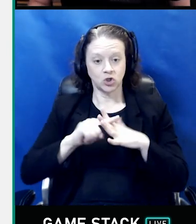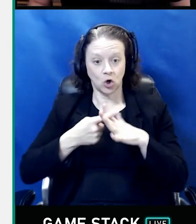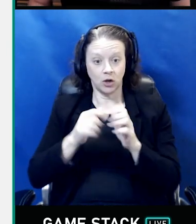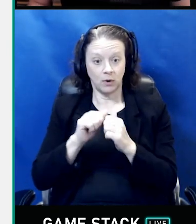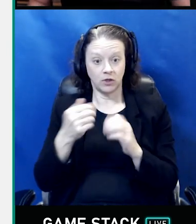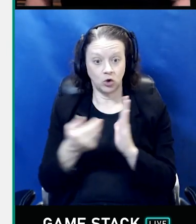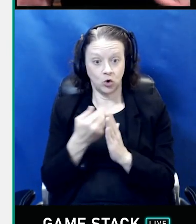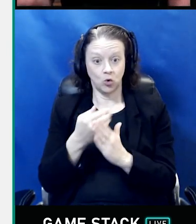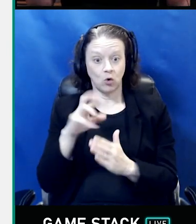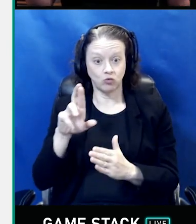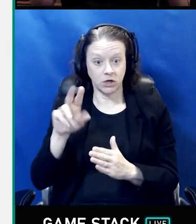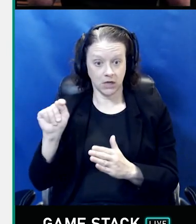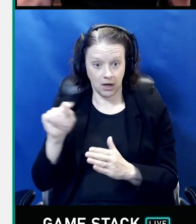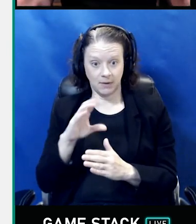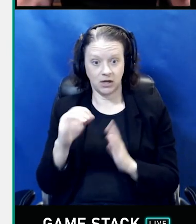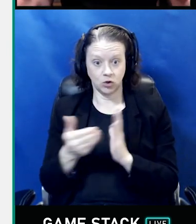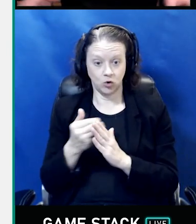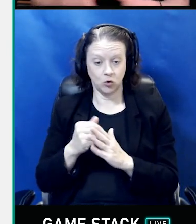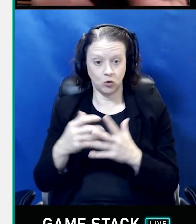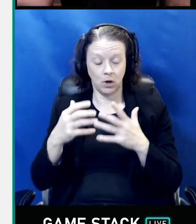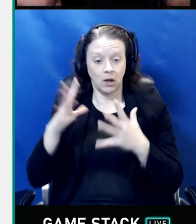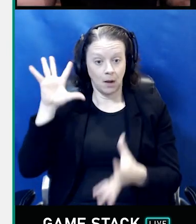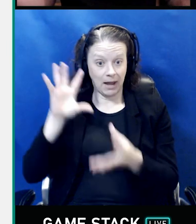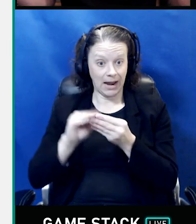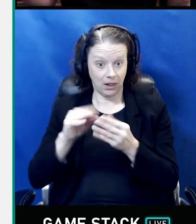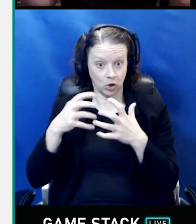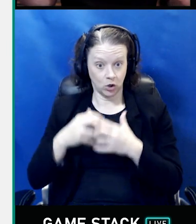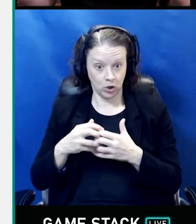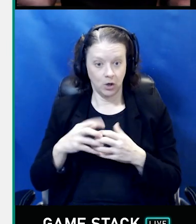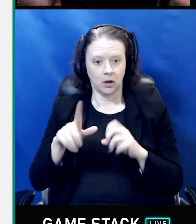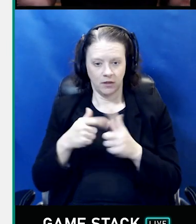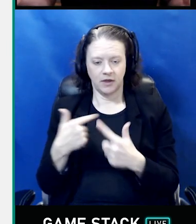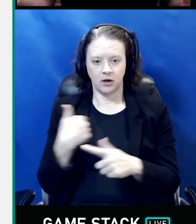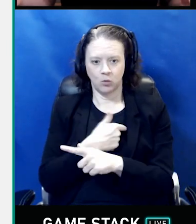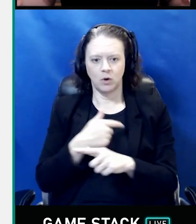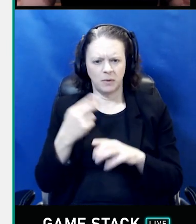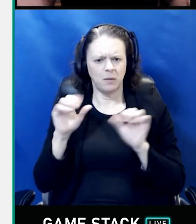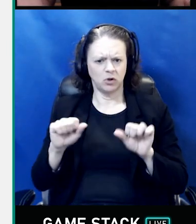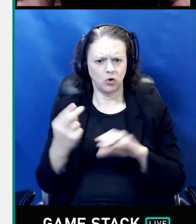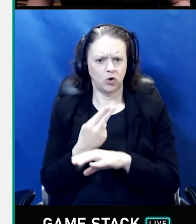you're going to be able to make use of this in all shader models from 6.0 and up.